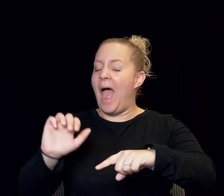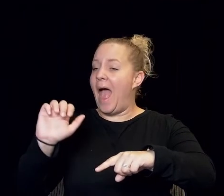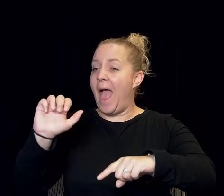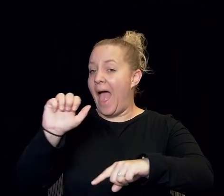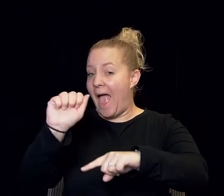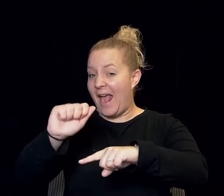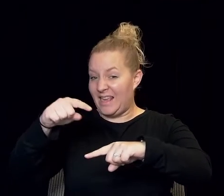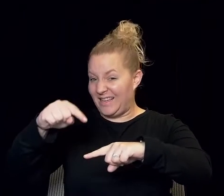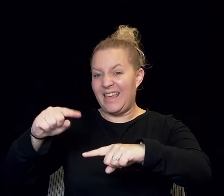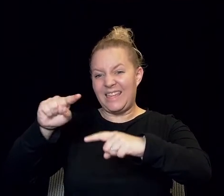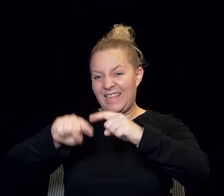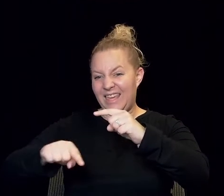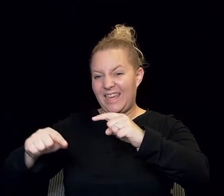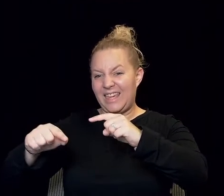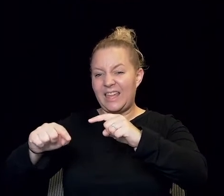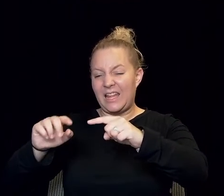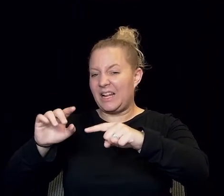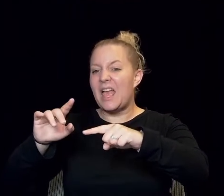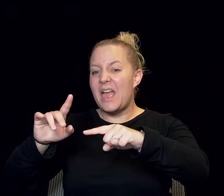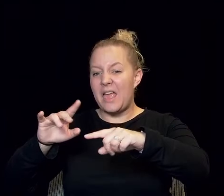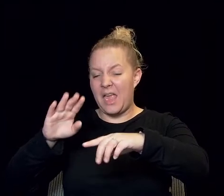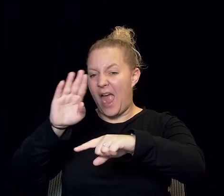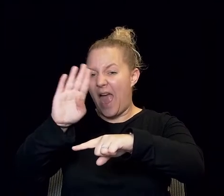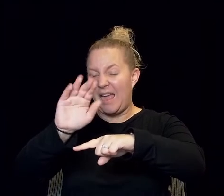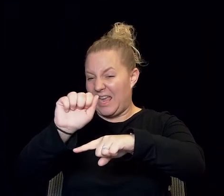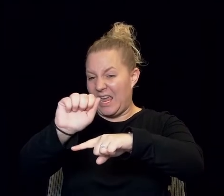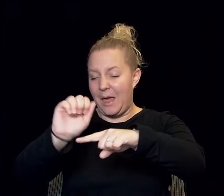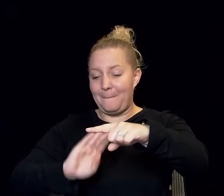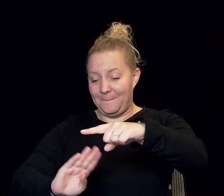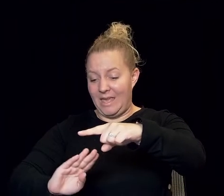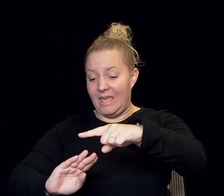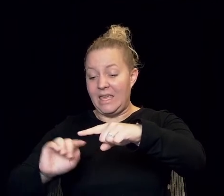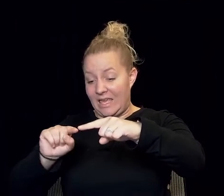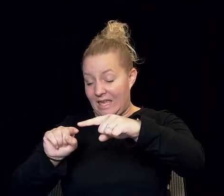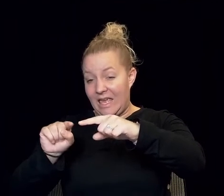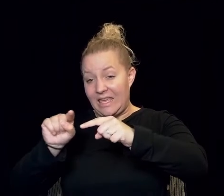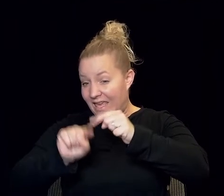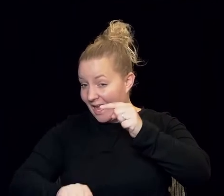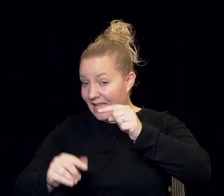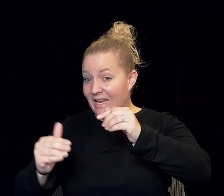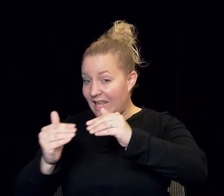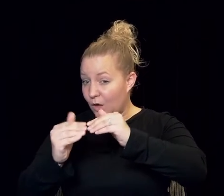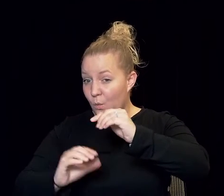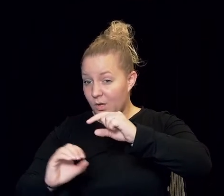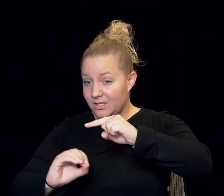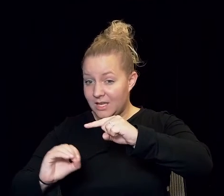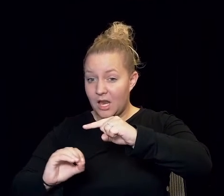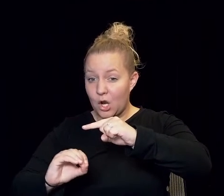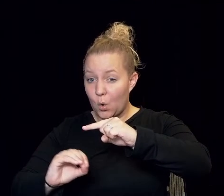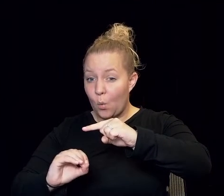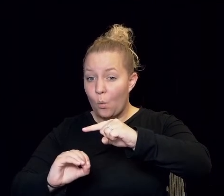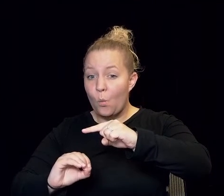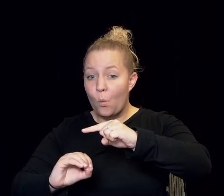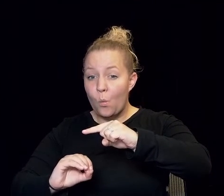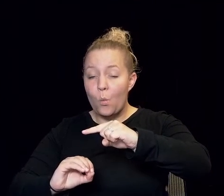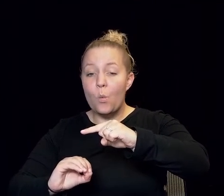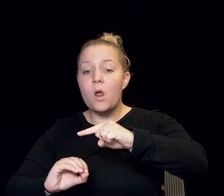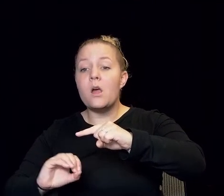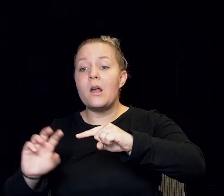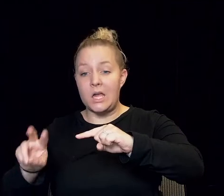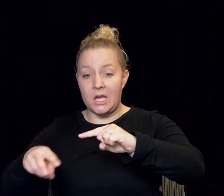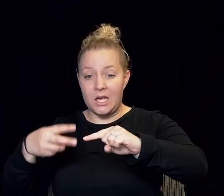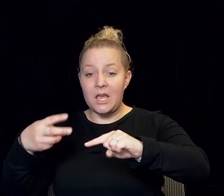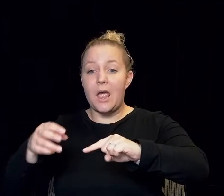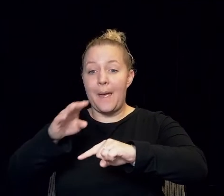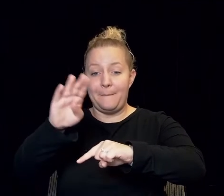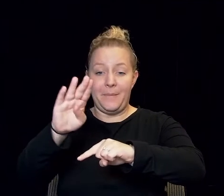one number, b/a, such that a/b times b/a equals 1. So, that's what that means